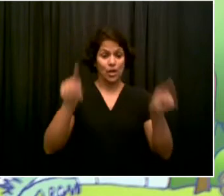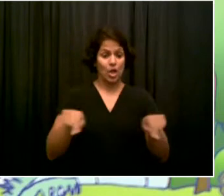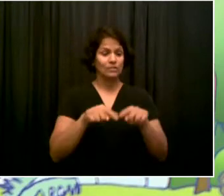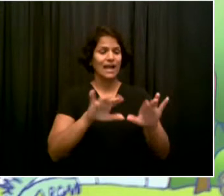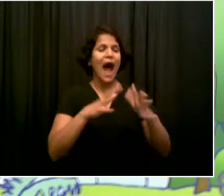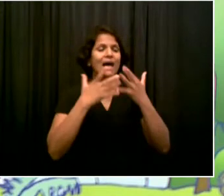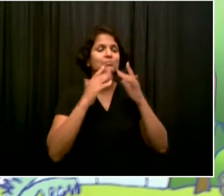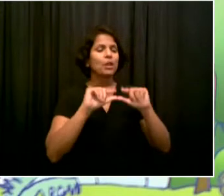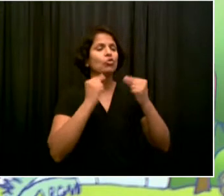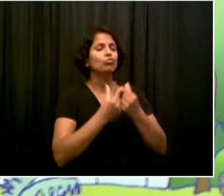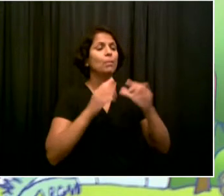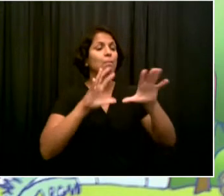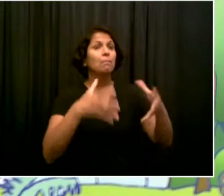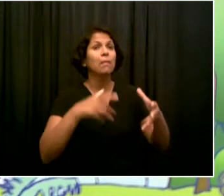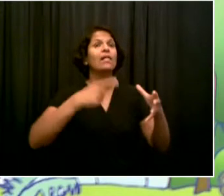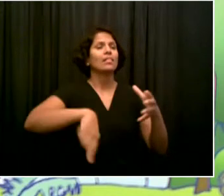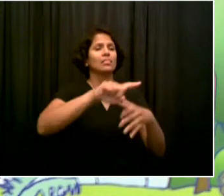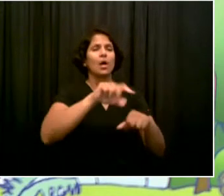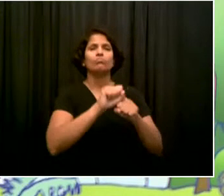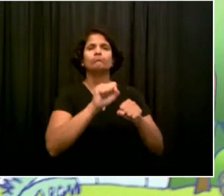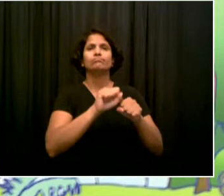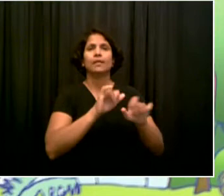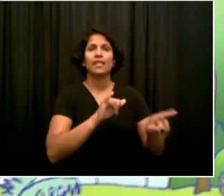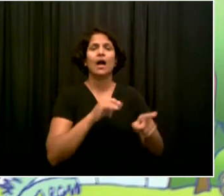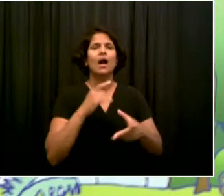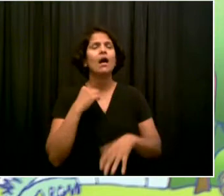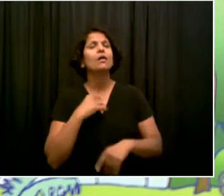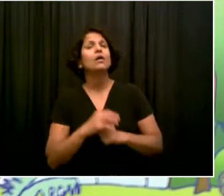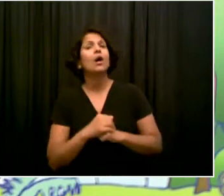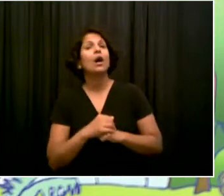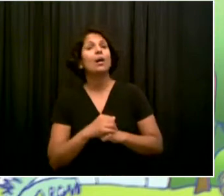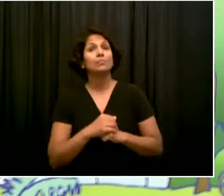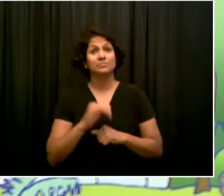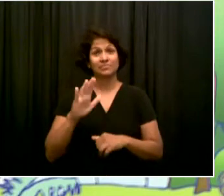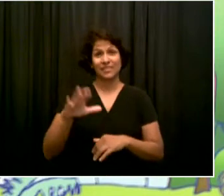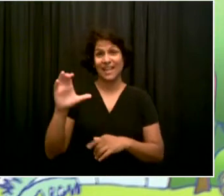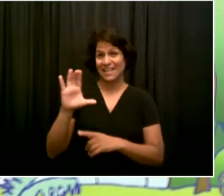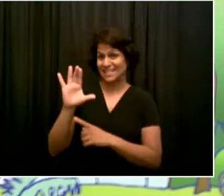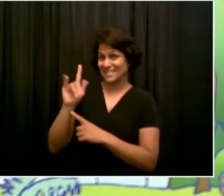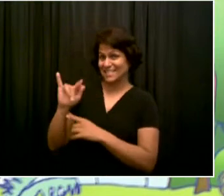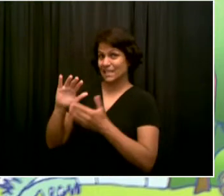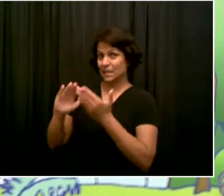RESTAURANTS THAT ARE PART OF THE UNION SQUARE HOSPITALITY GROUP FOR ANYTHING INODORS. GO AHEAD. Reporter: WITH THAT